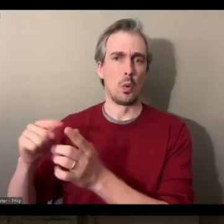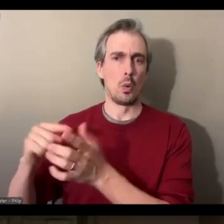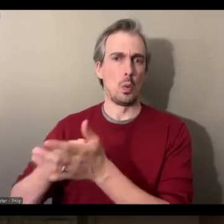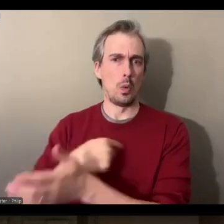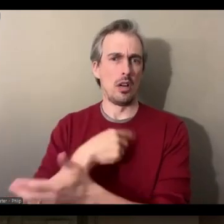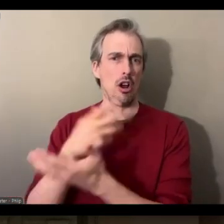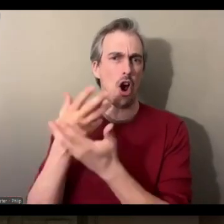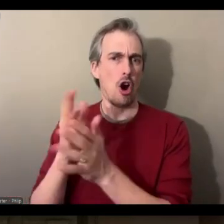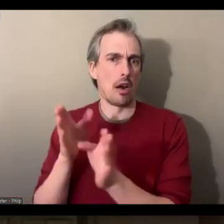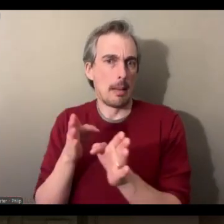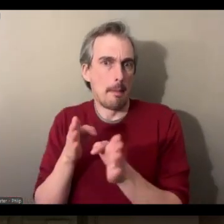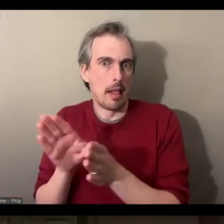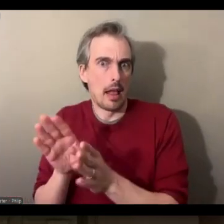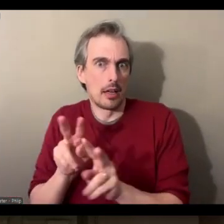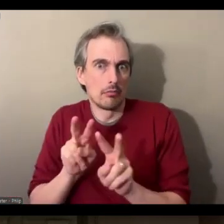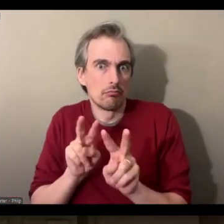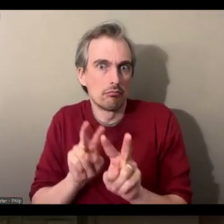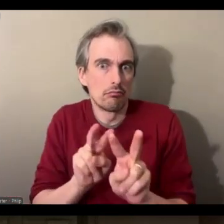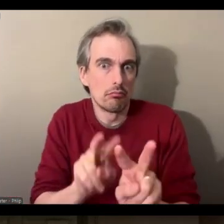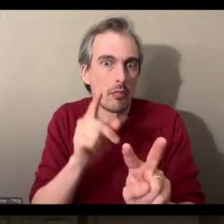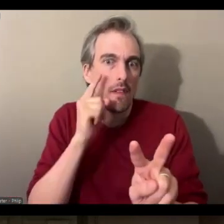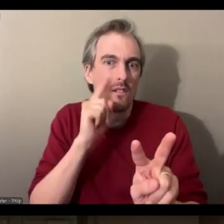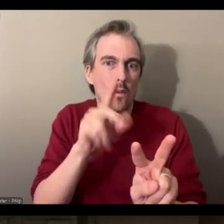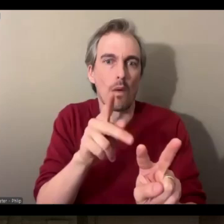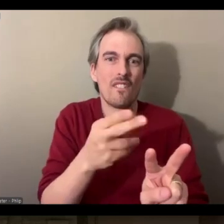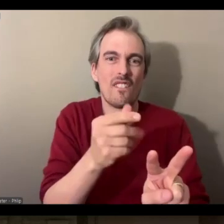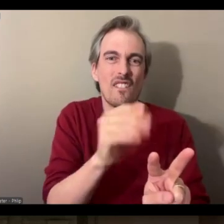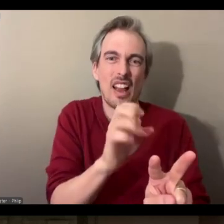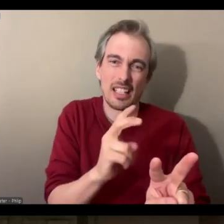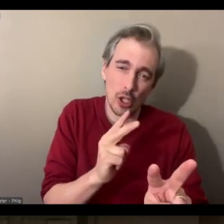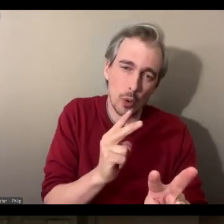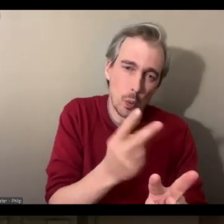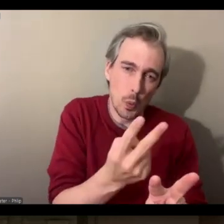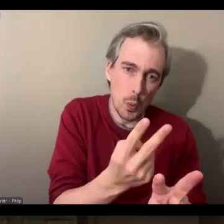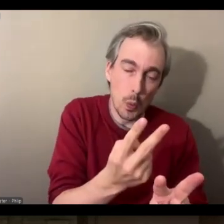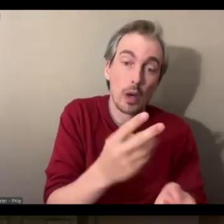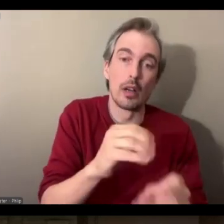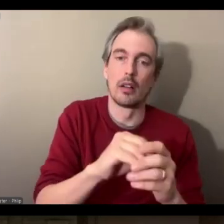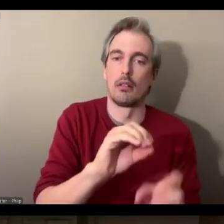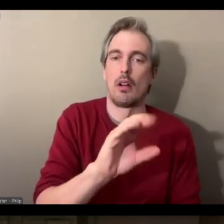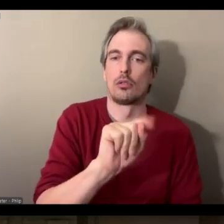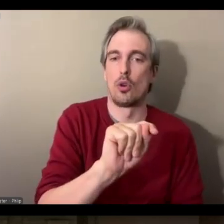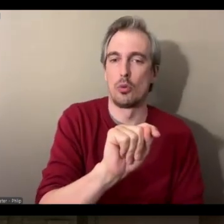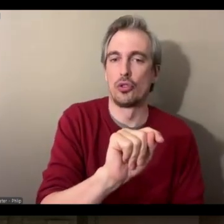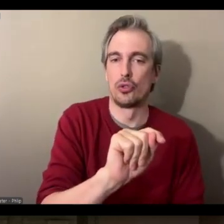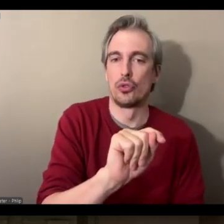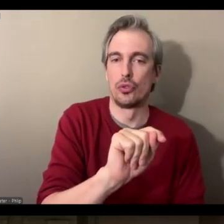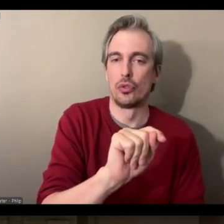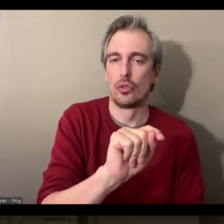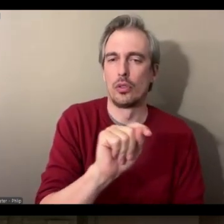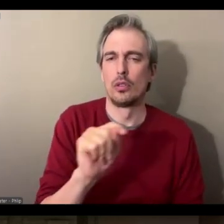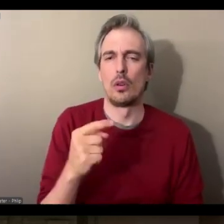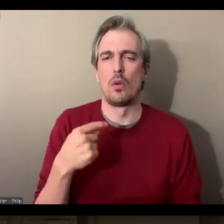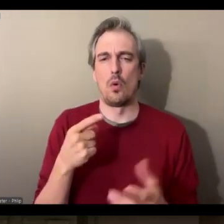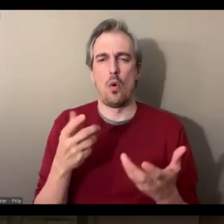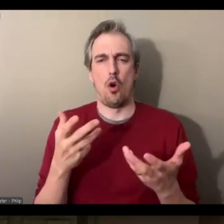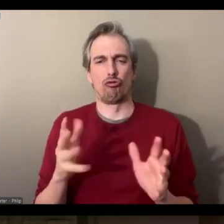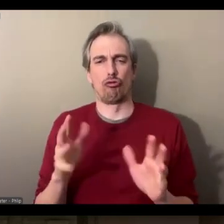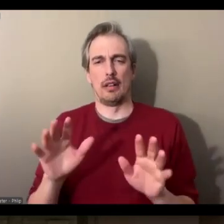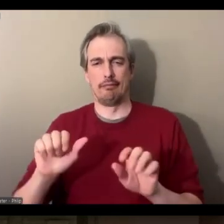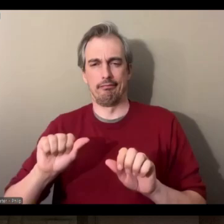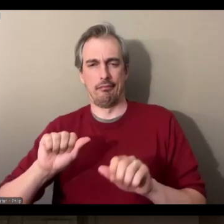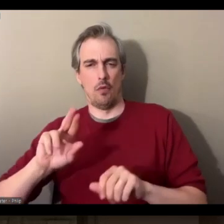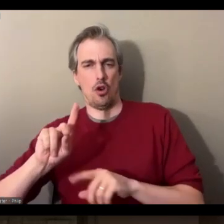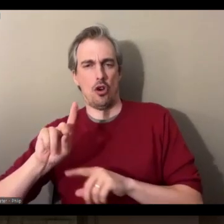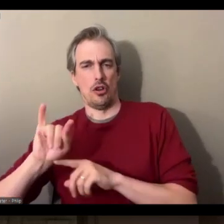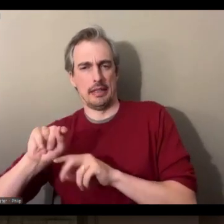want to nail through and do a proper audit, that will give us a full scope of what are the things